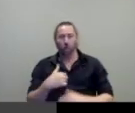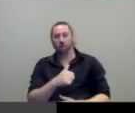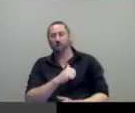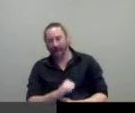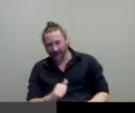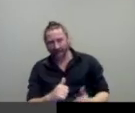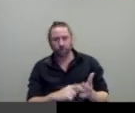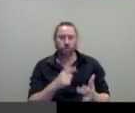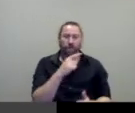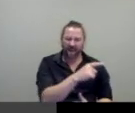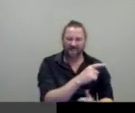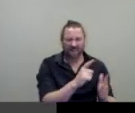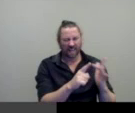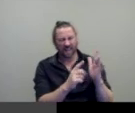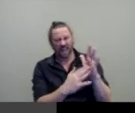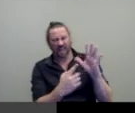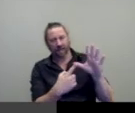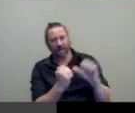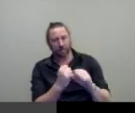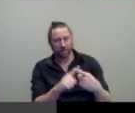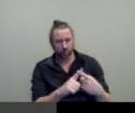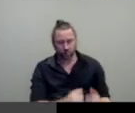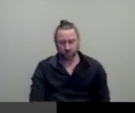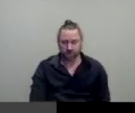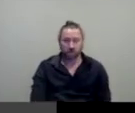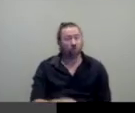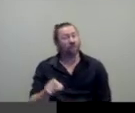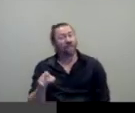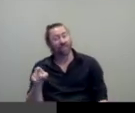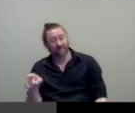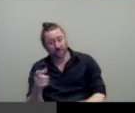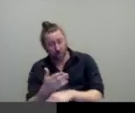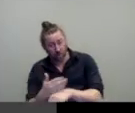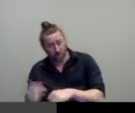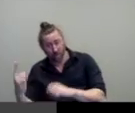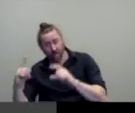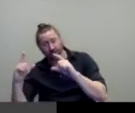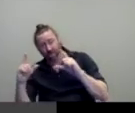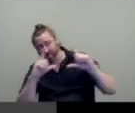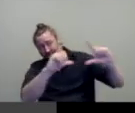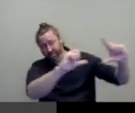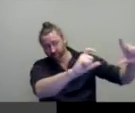in other words this artwork is very doing a very different thing to the pure